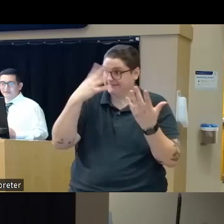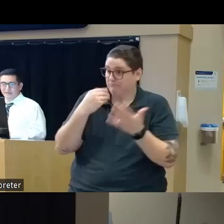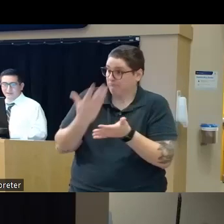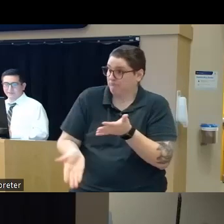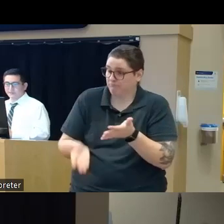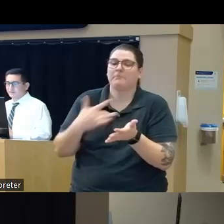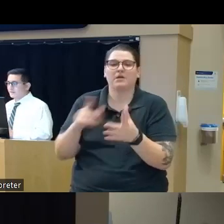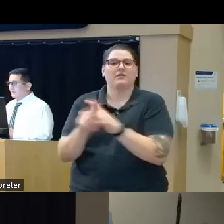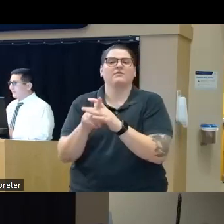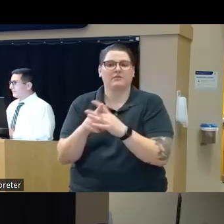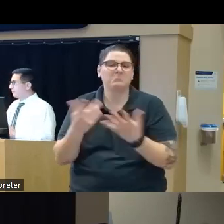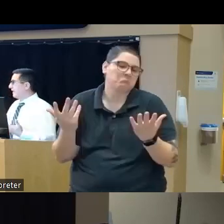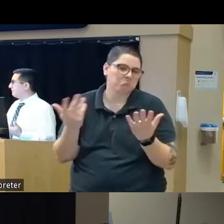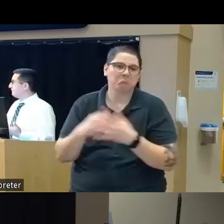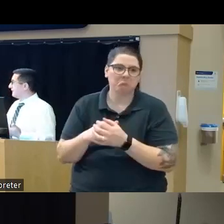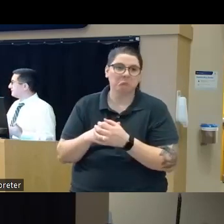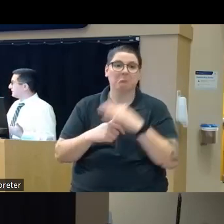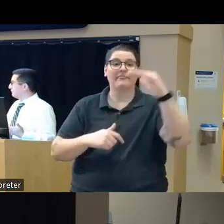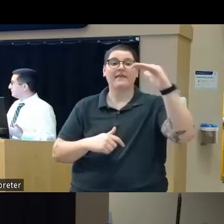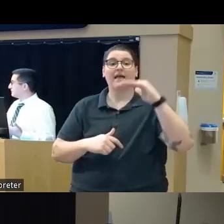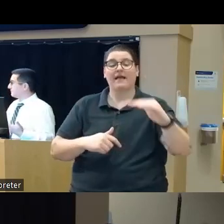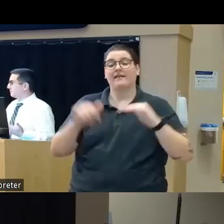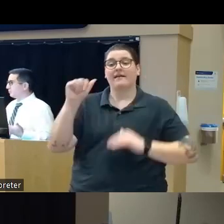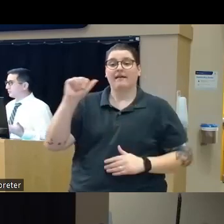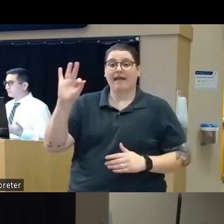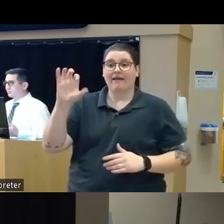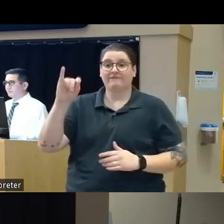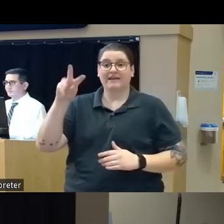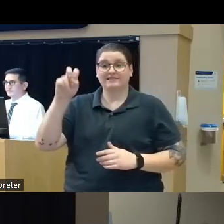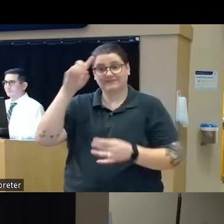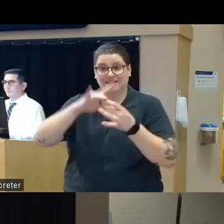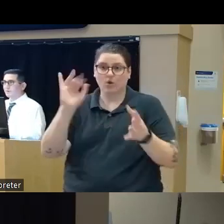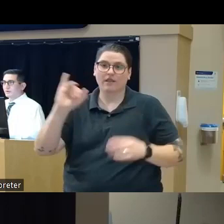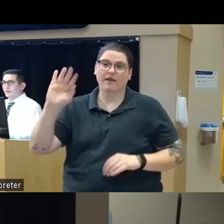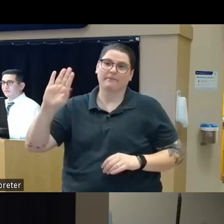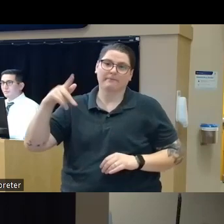more likely to happen and then you have affective psychosis like bipolar disorder for example and